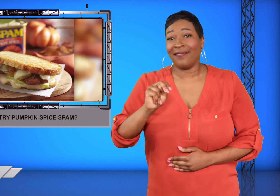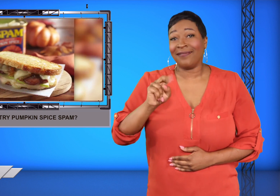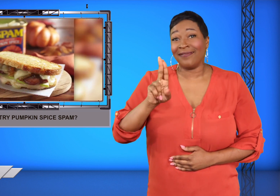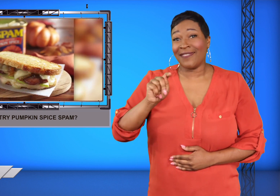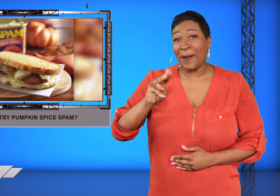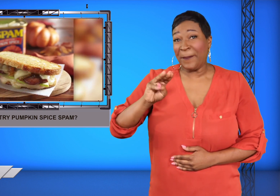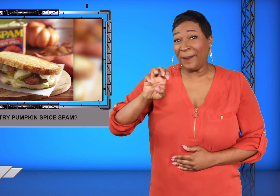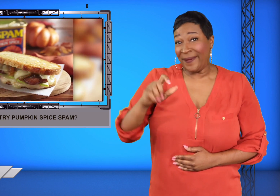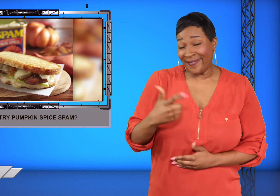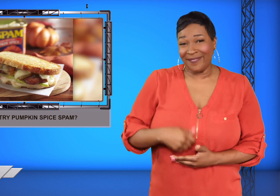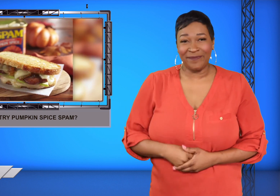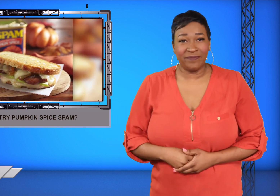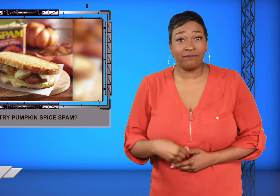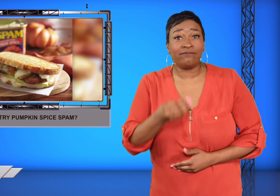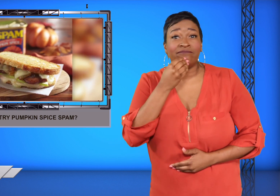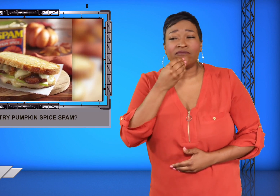and nutmeg.